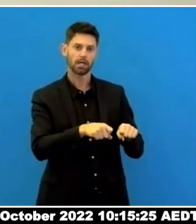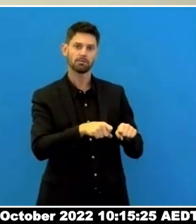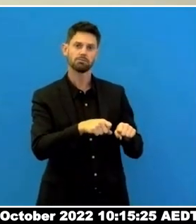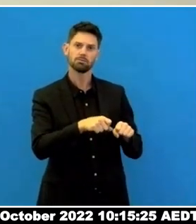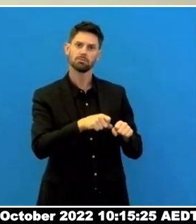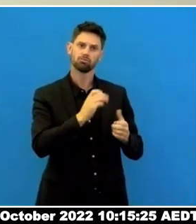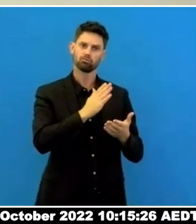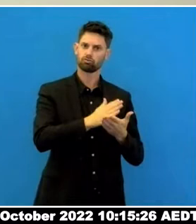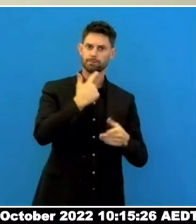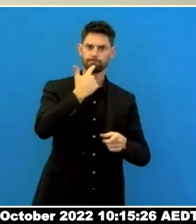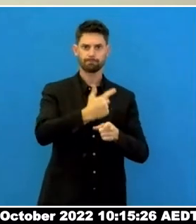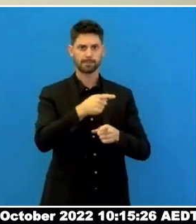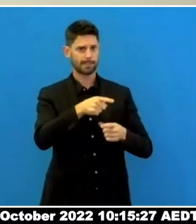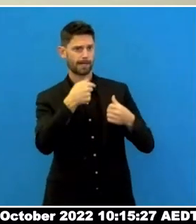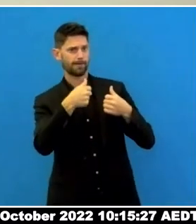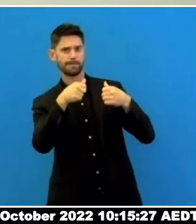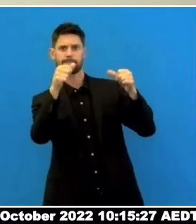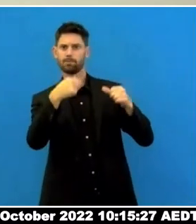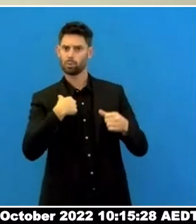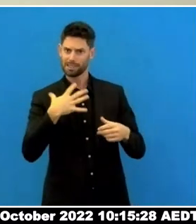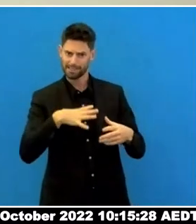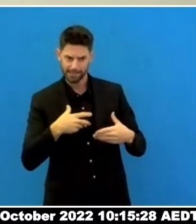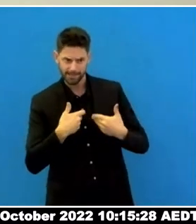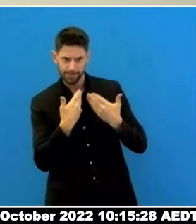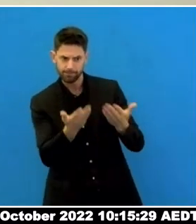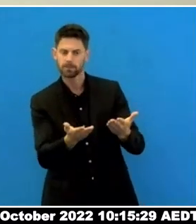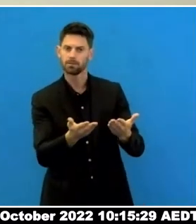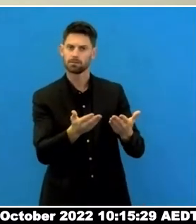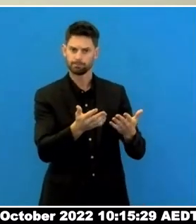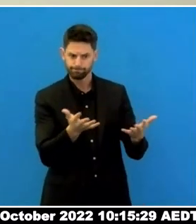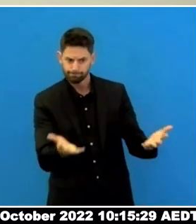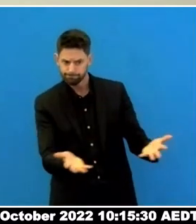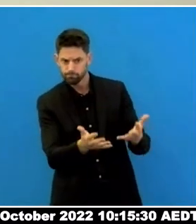to provide valuable guidance or protection of people from disability.